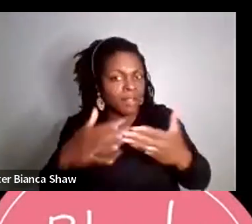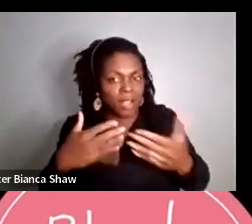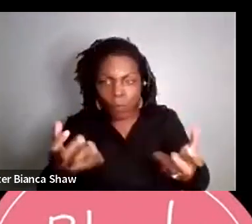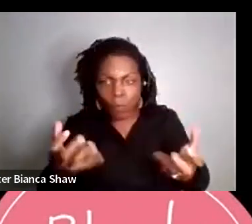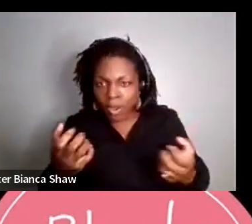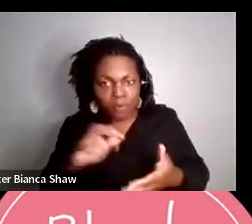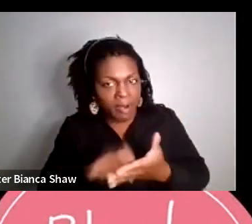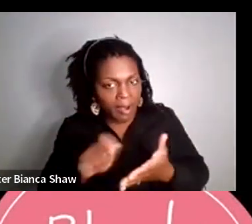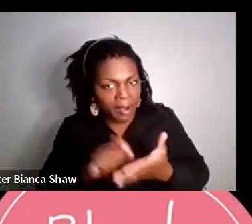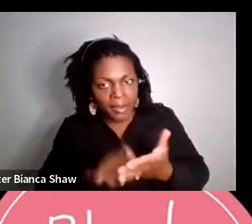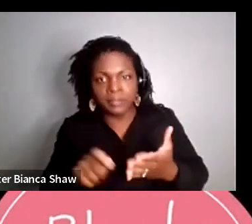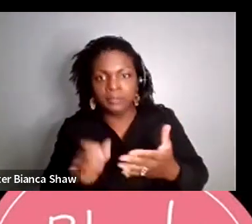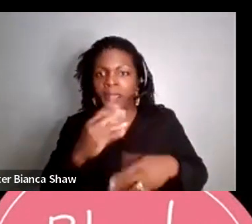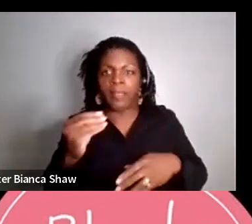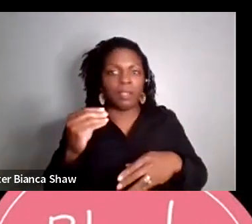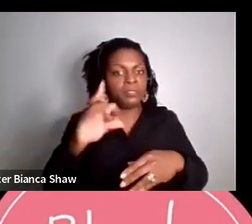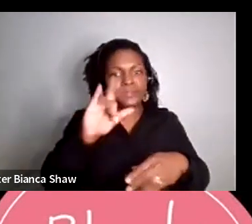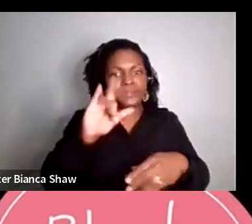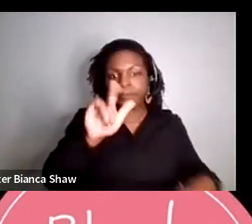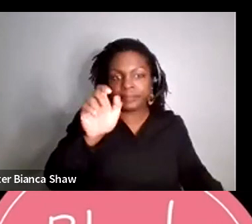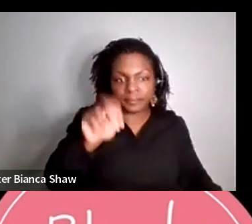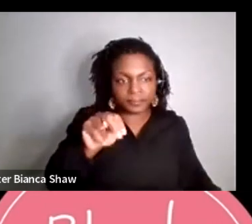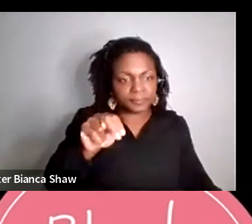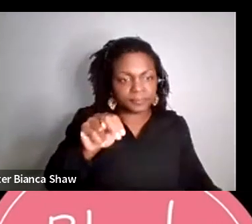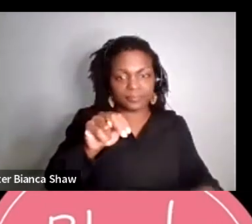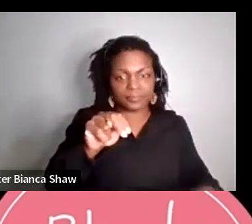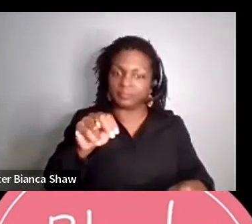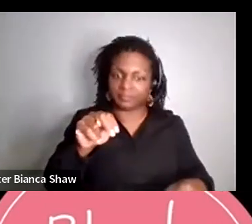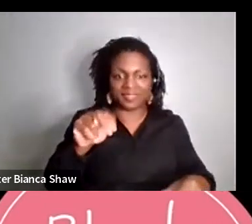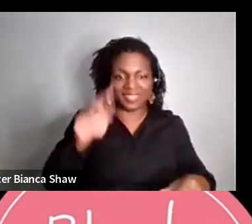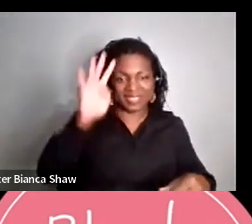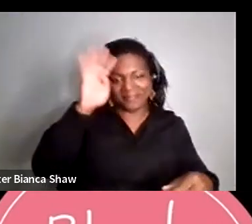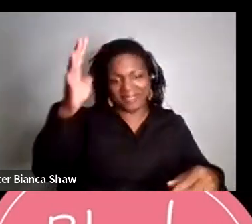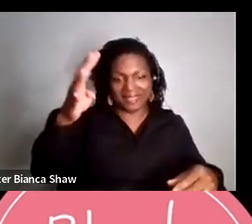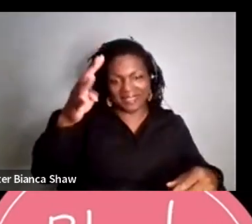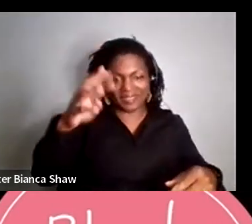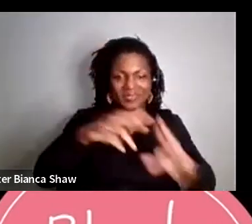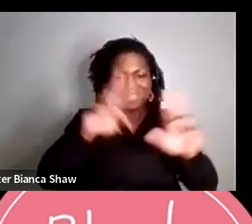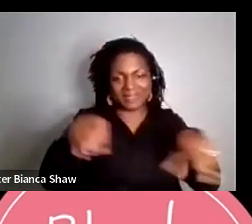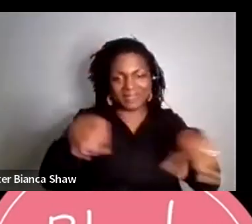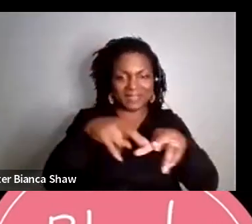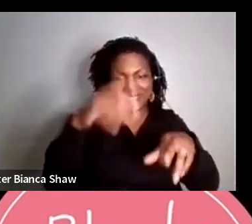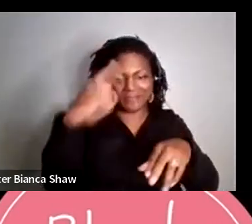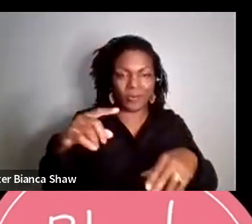And Dylan was quite creative, and made a resume for George Washington